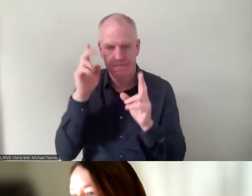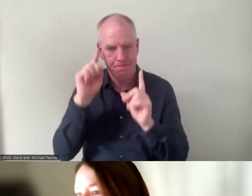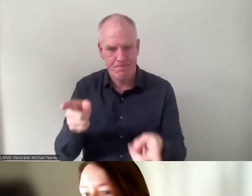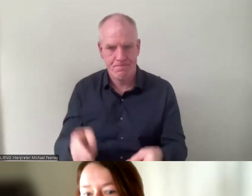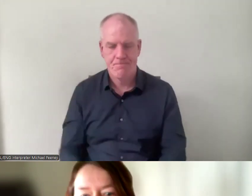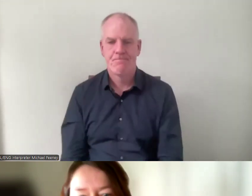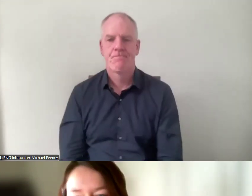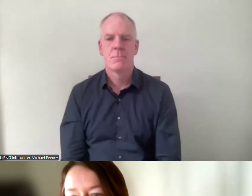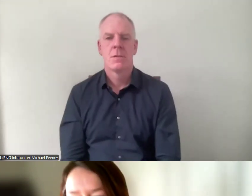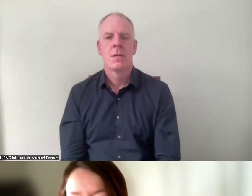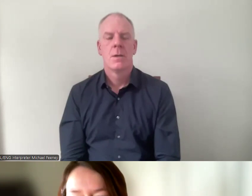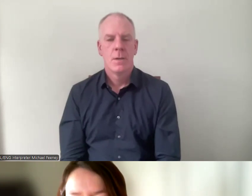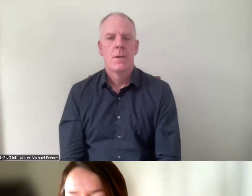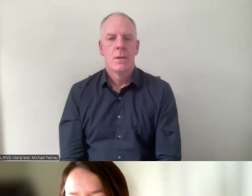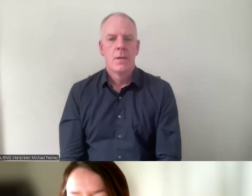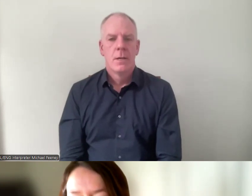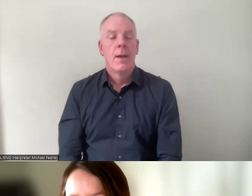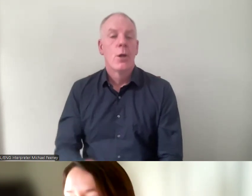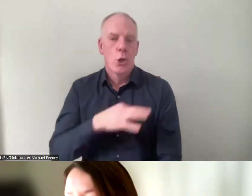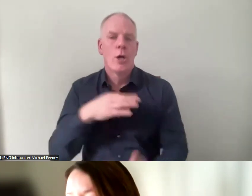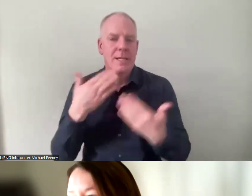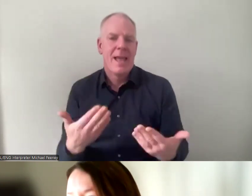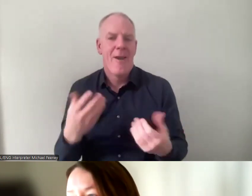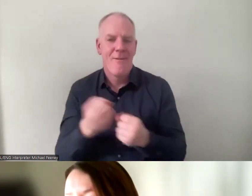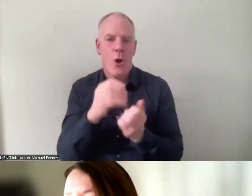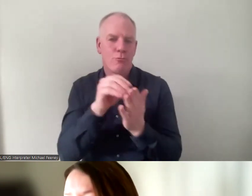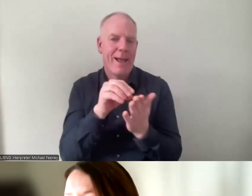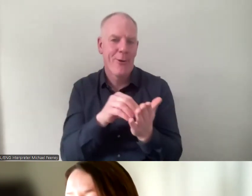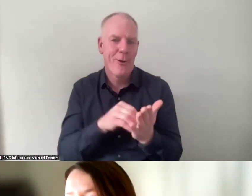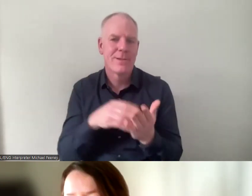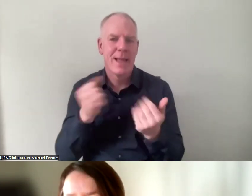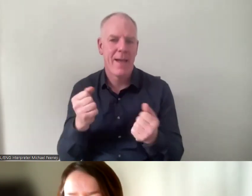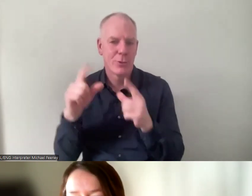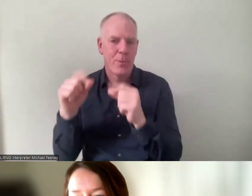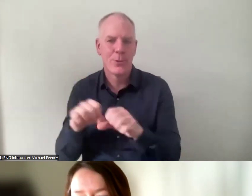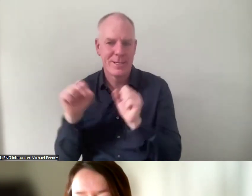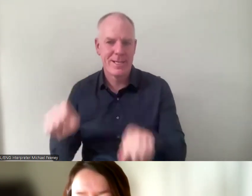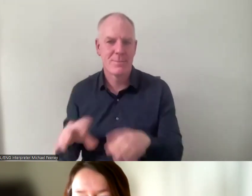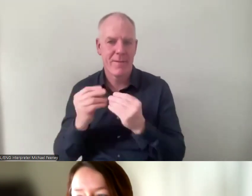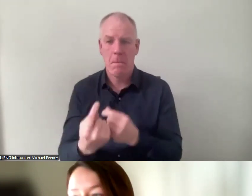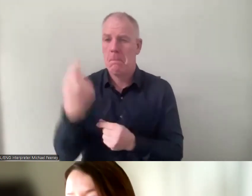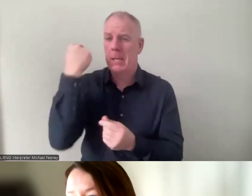Joanne Drum: I mean, we're very good now with keeping records like that, and obviously have really good computer systems. But back then, it was a little bit more